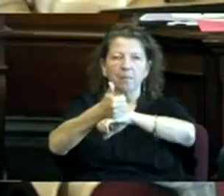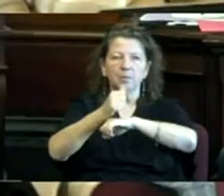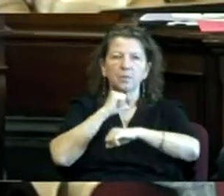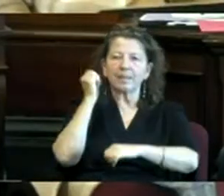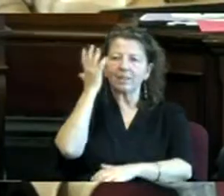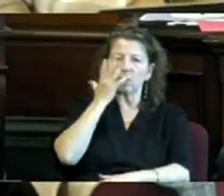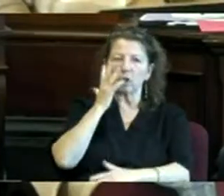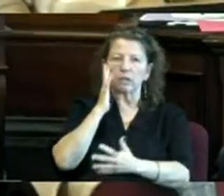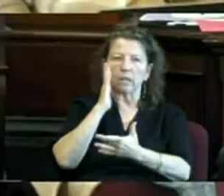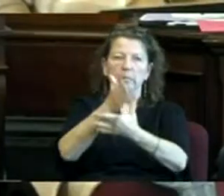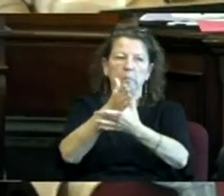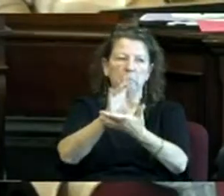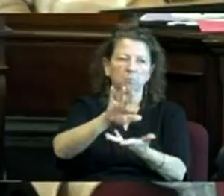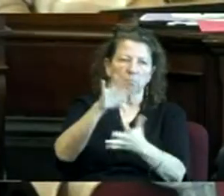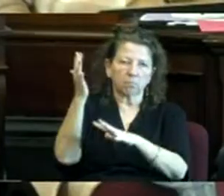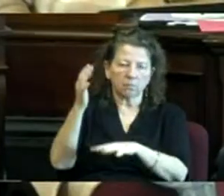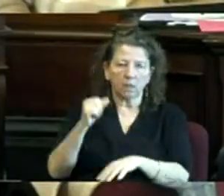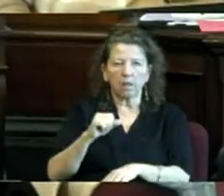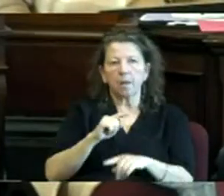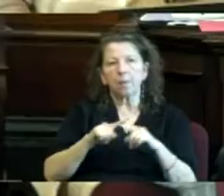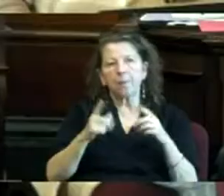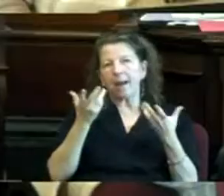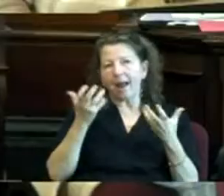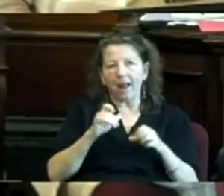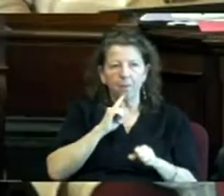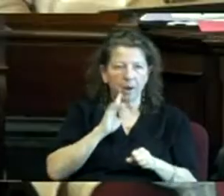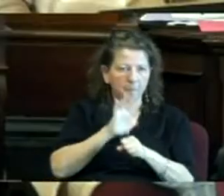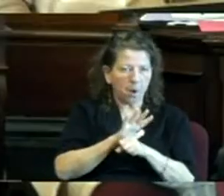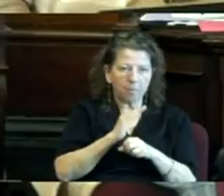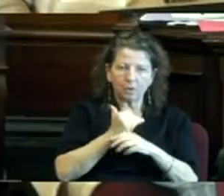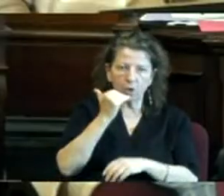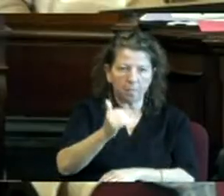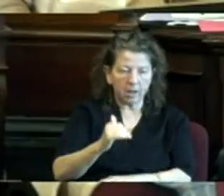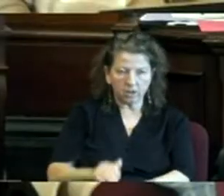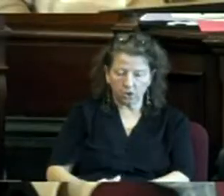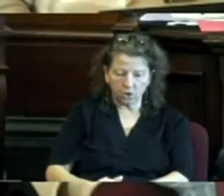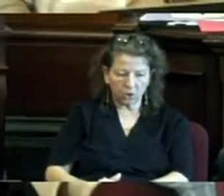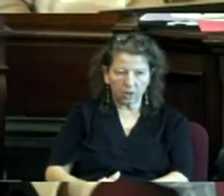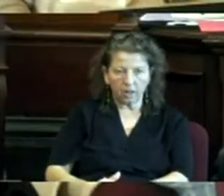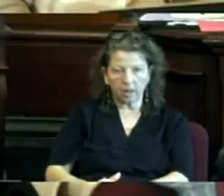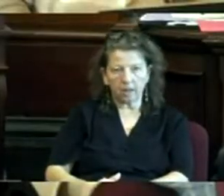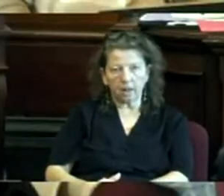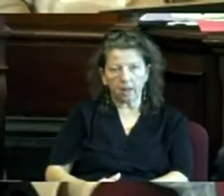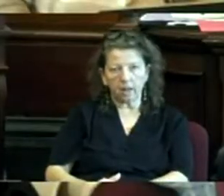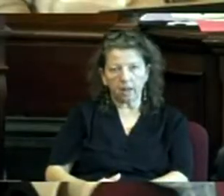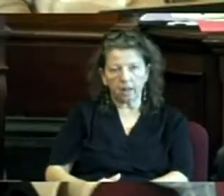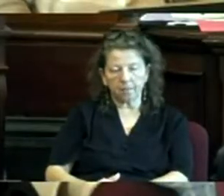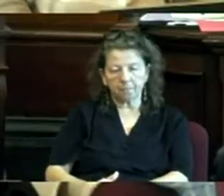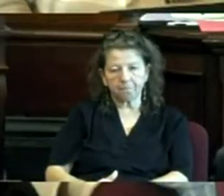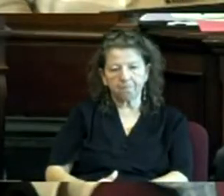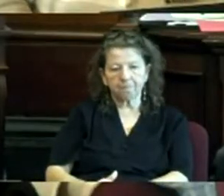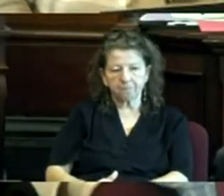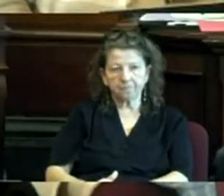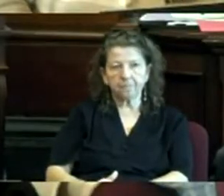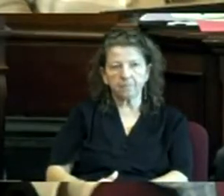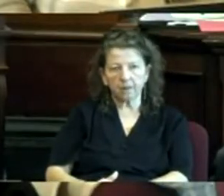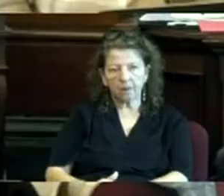has been considerable talk about ways to put things up there that don't look quite so intrusive,